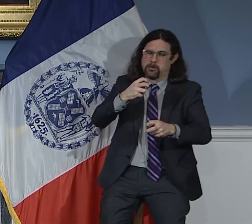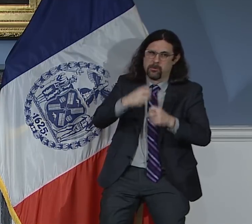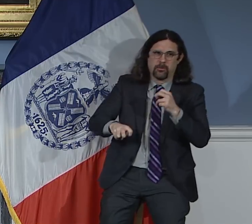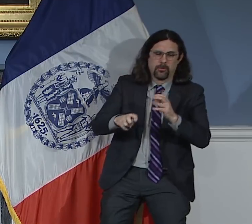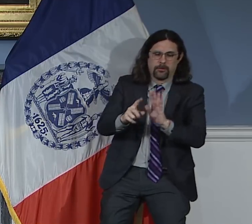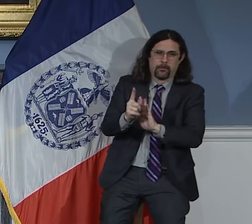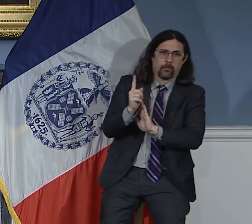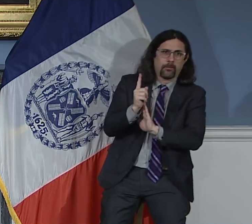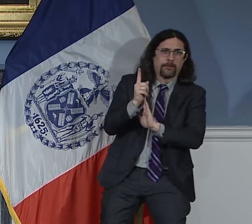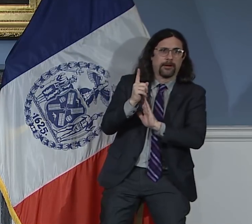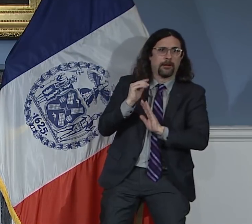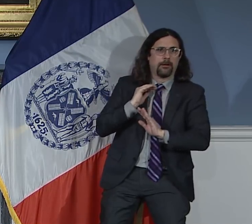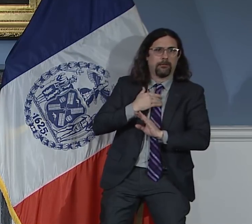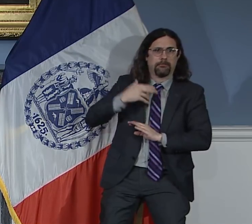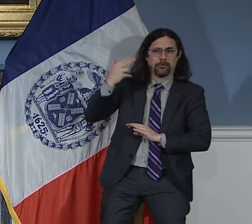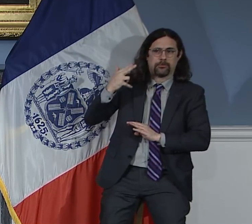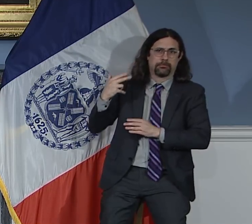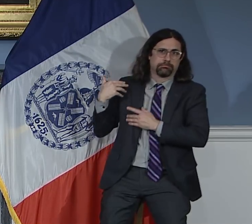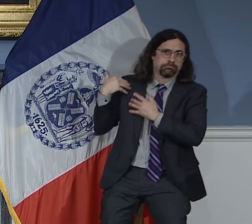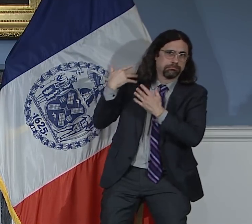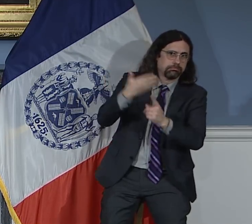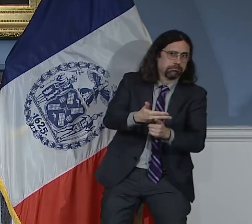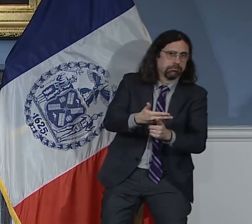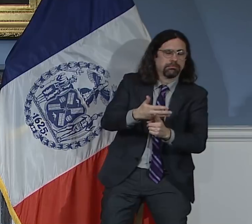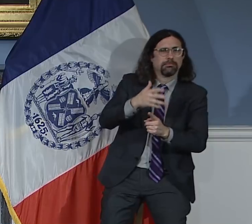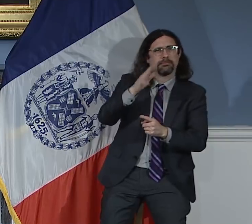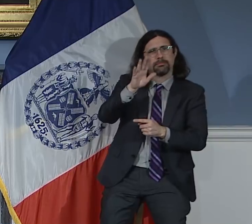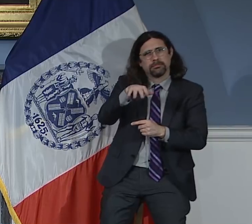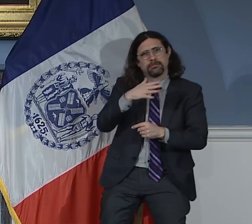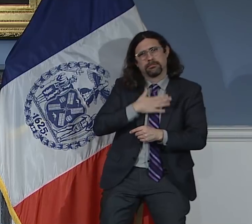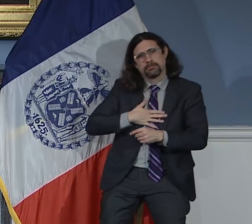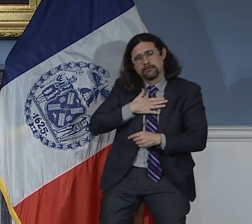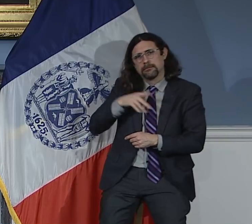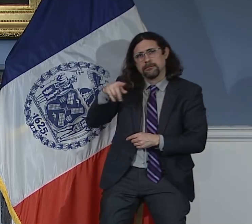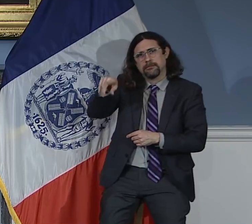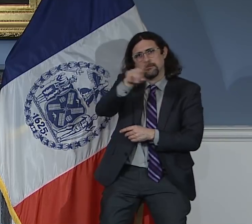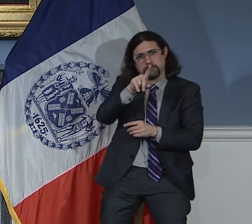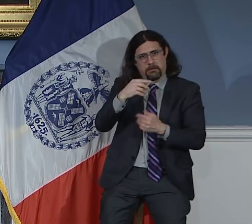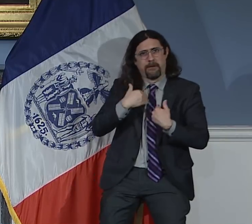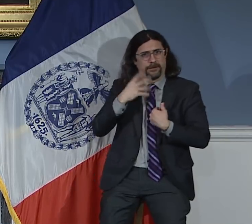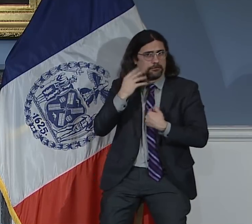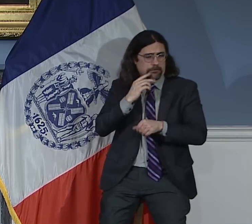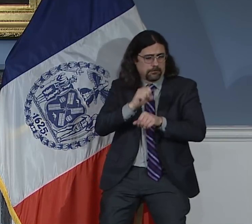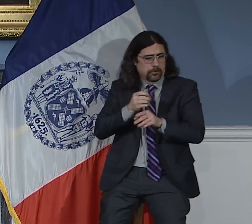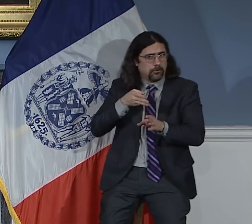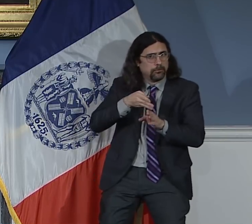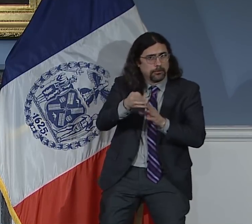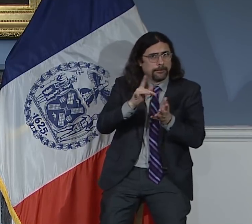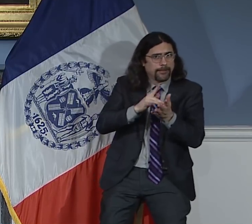WHO CAN HELP US TO PLEASE STEP FORWARD NOW AND ANOYNEWH O 'S WILLING TO